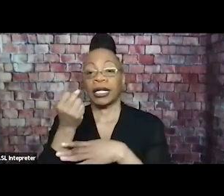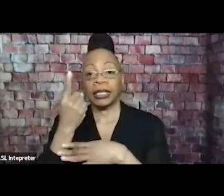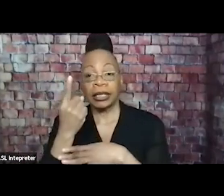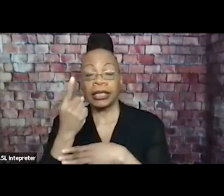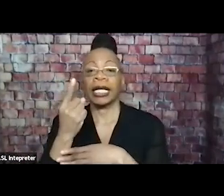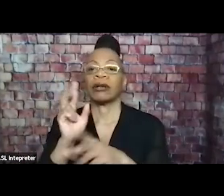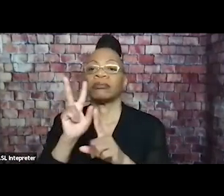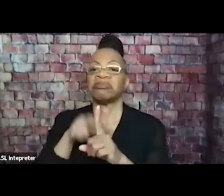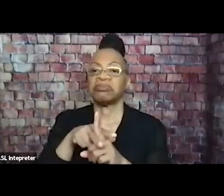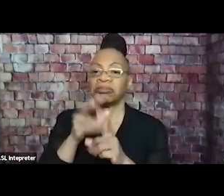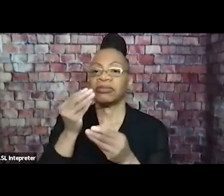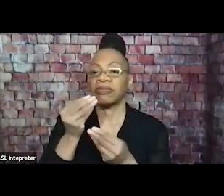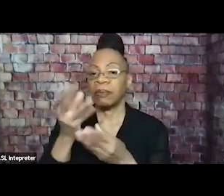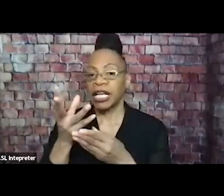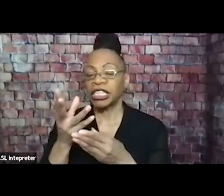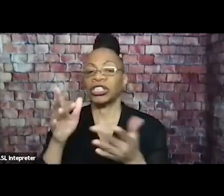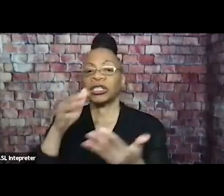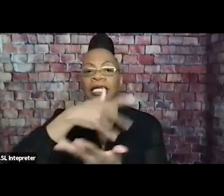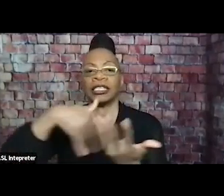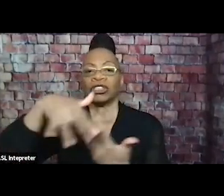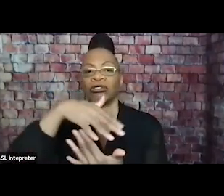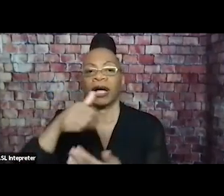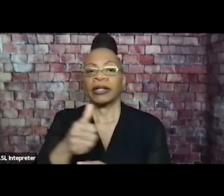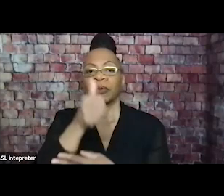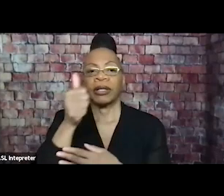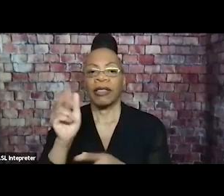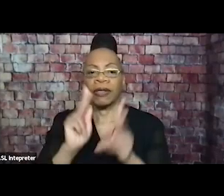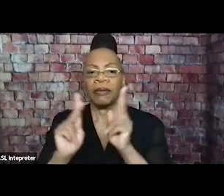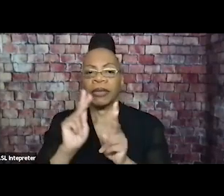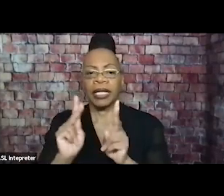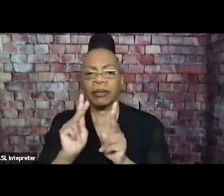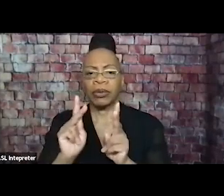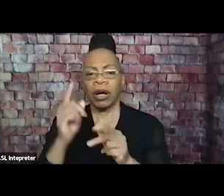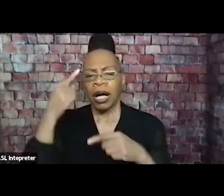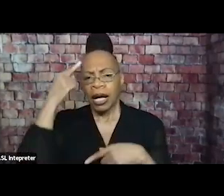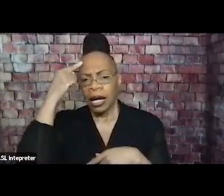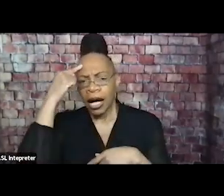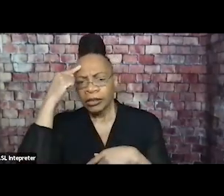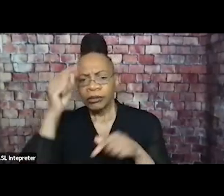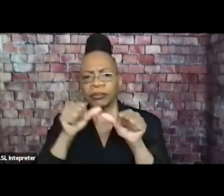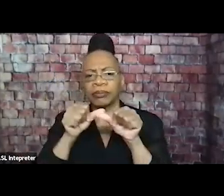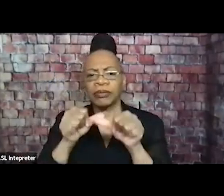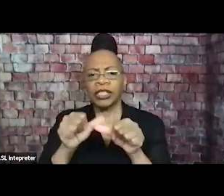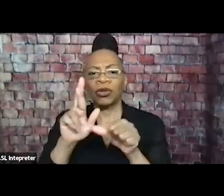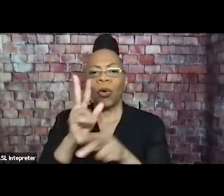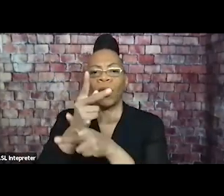interact with others; concentrate, persist, or maintain pace; and adapt or manage oneself.